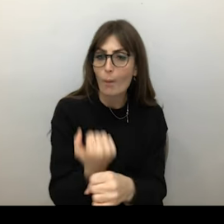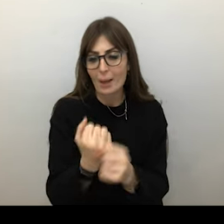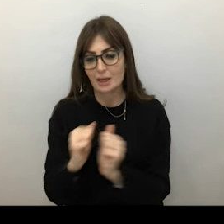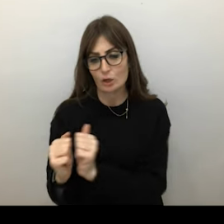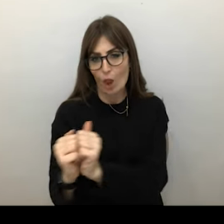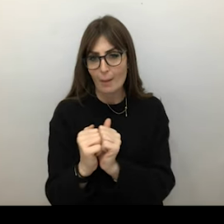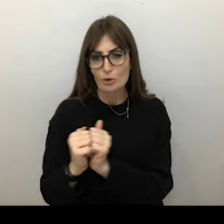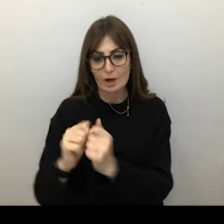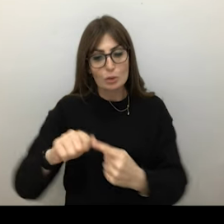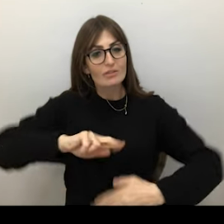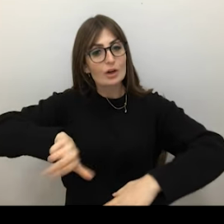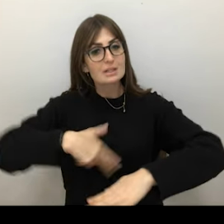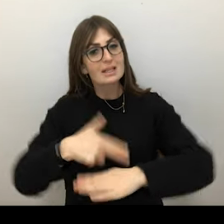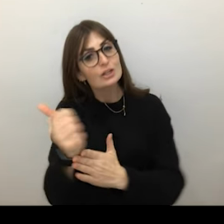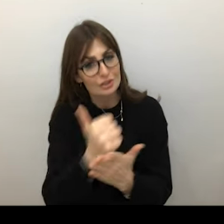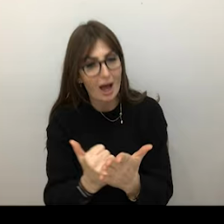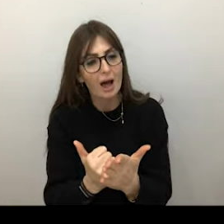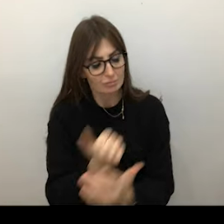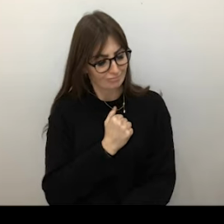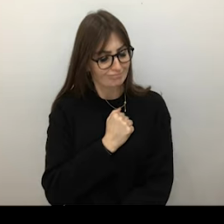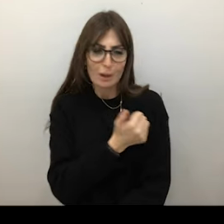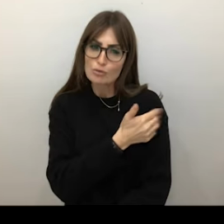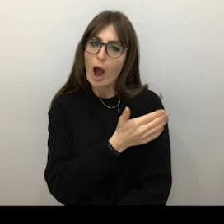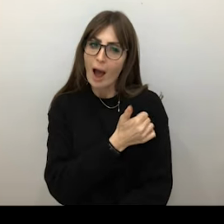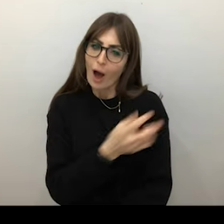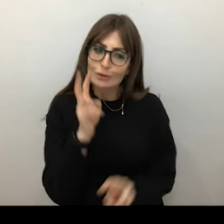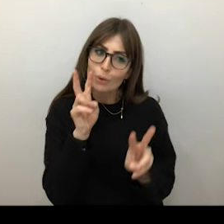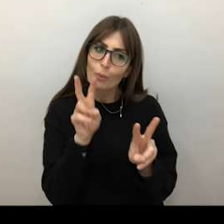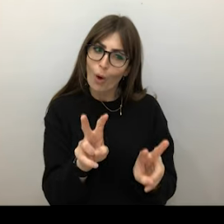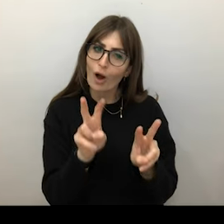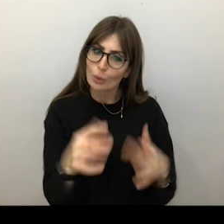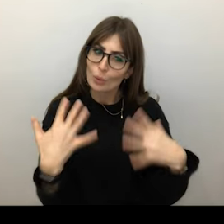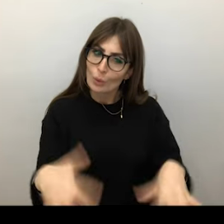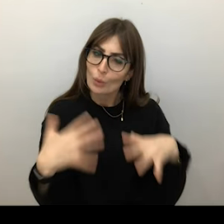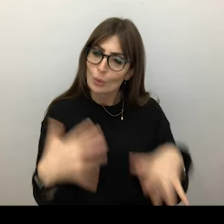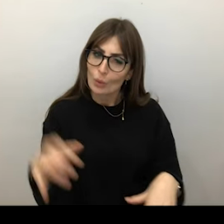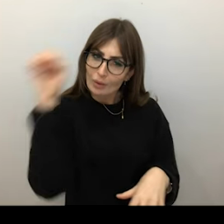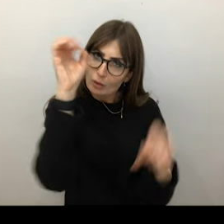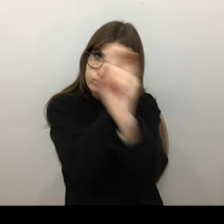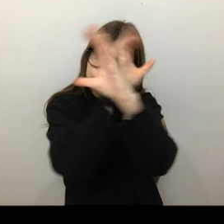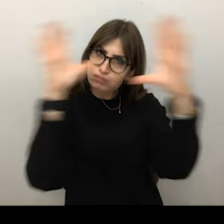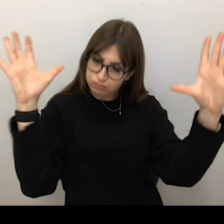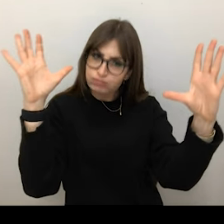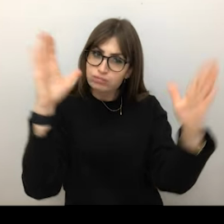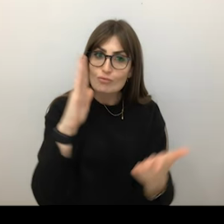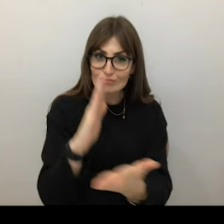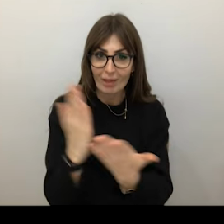in collaboration with First Nations artists, and it's a privilege to be able to watch their compelling creative visions come to life.